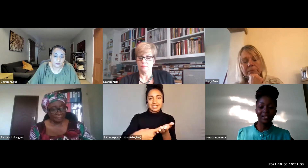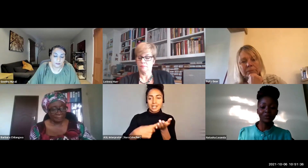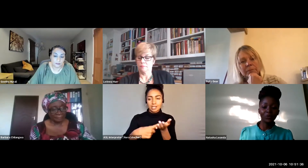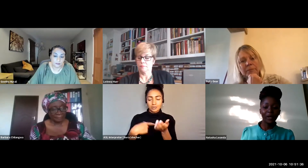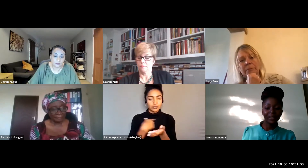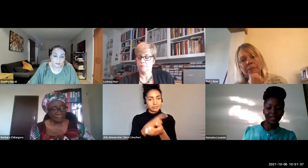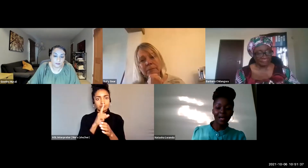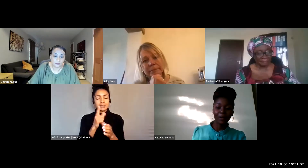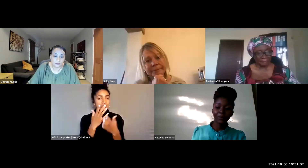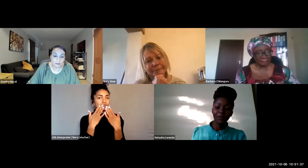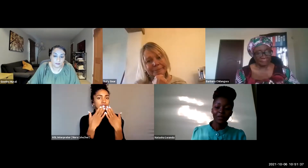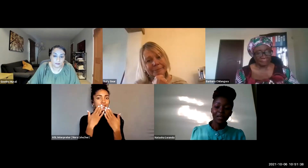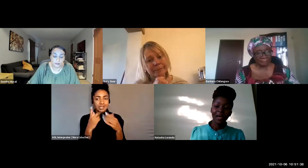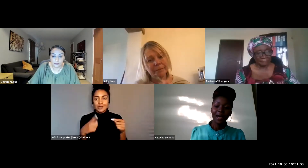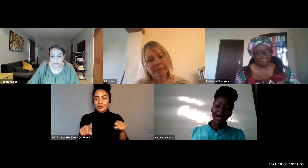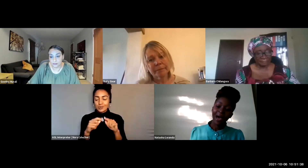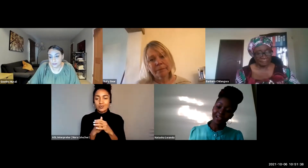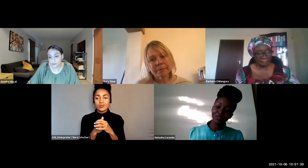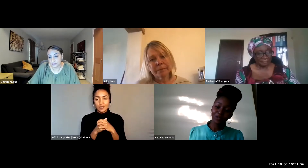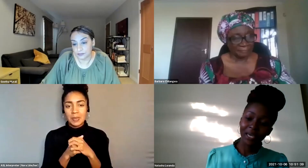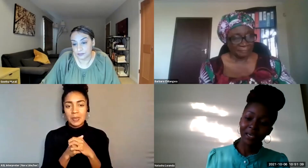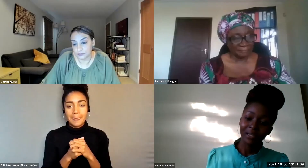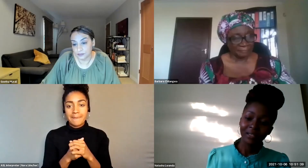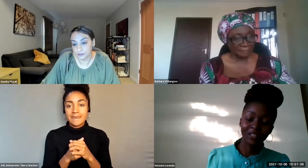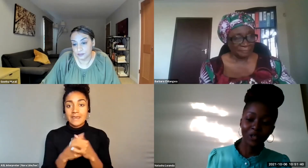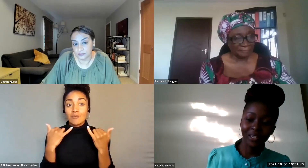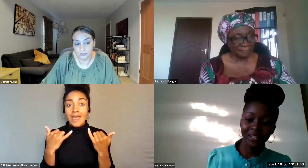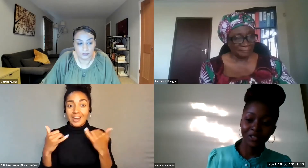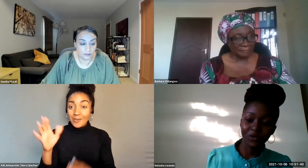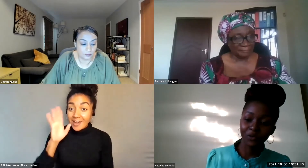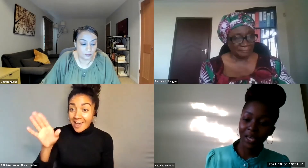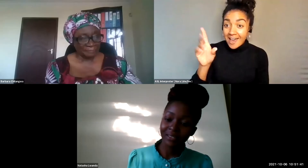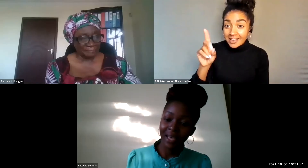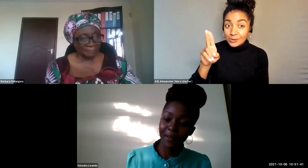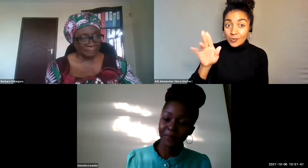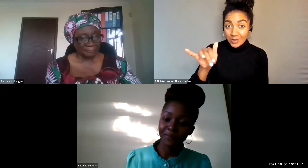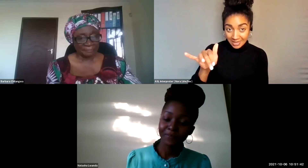and right now. Hi Duy, you are joining us from Vietnam.